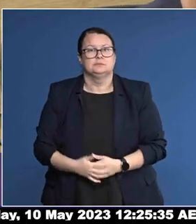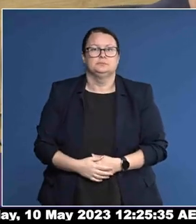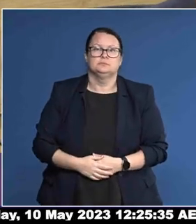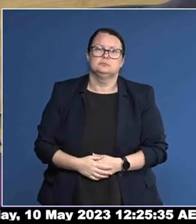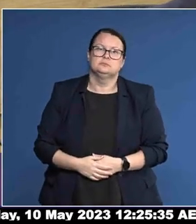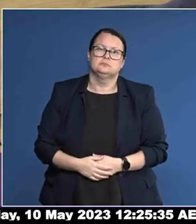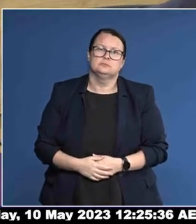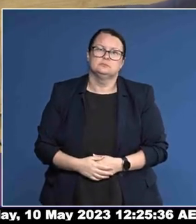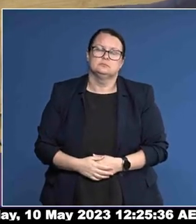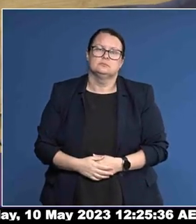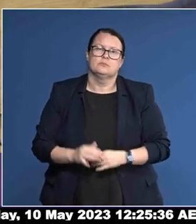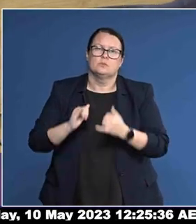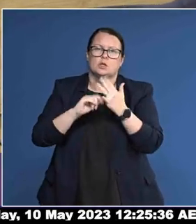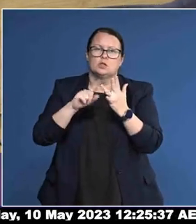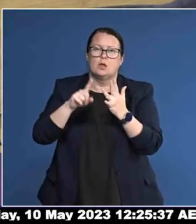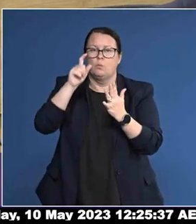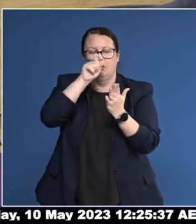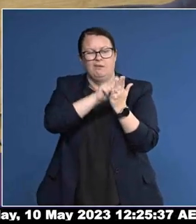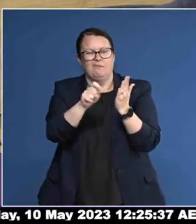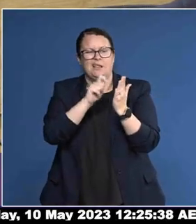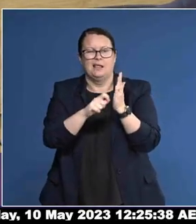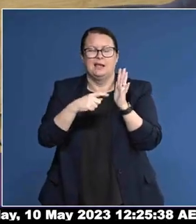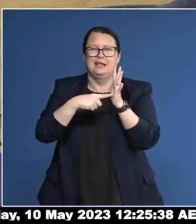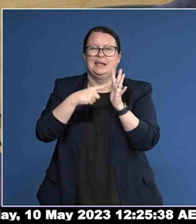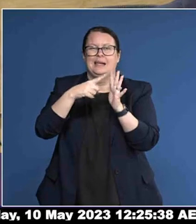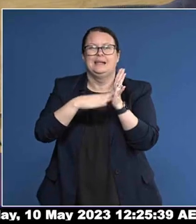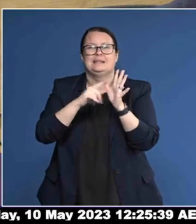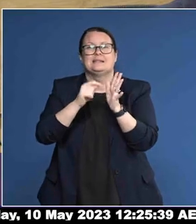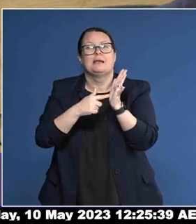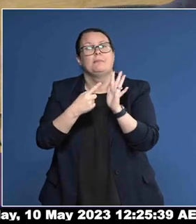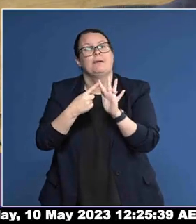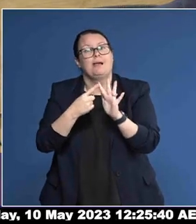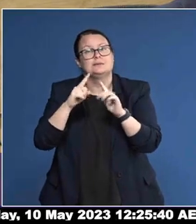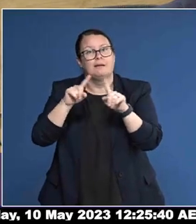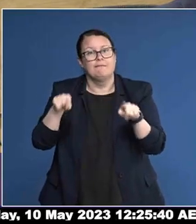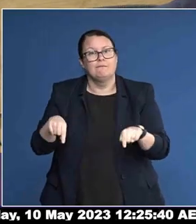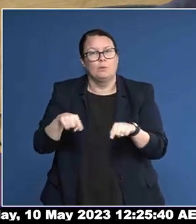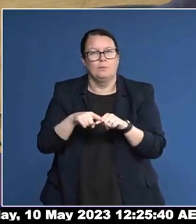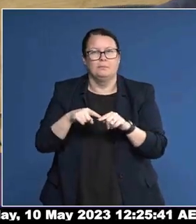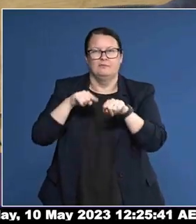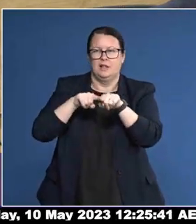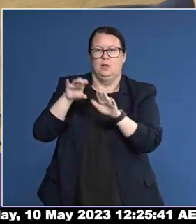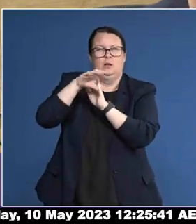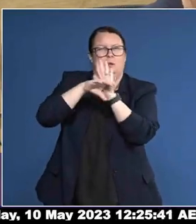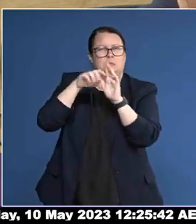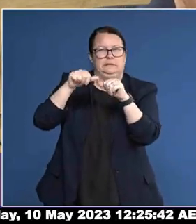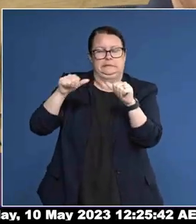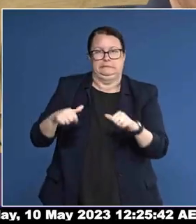filling out templates, forms in a computerised way? Yes. MS EASTMAN: I can't quite explain that particularly well.